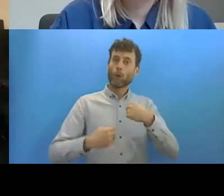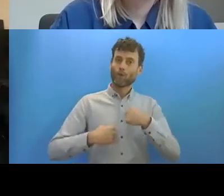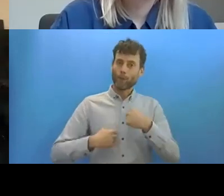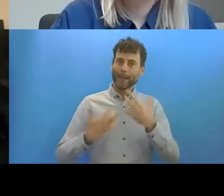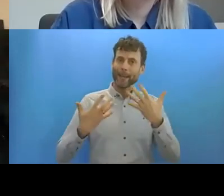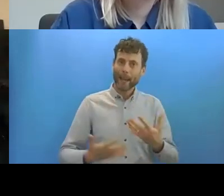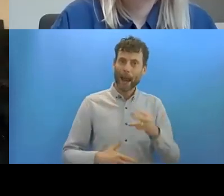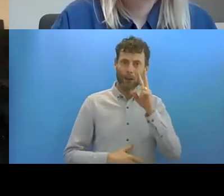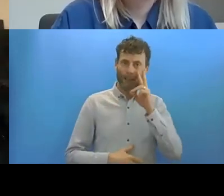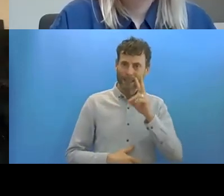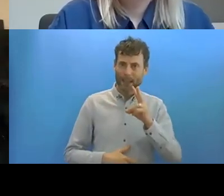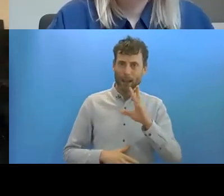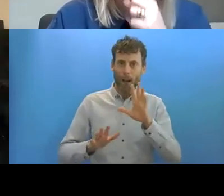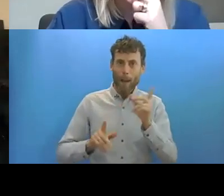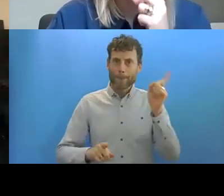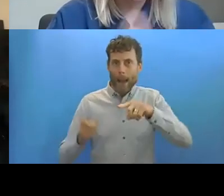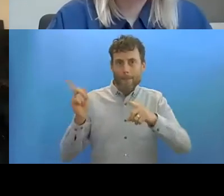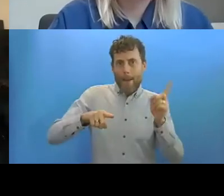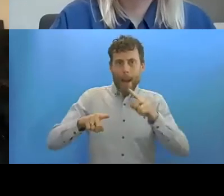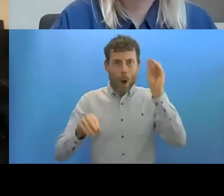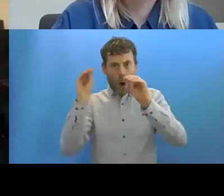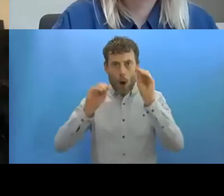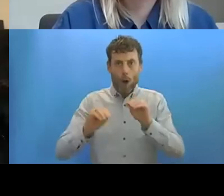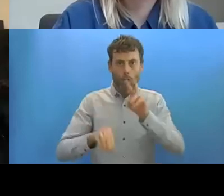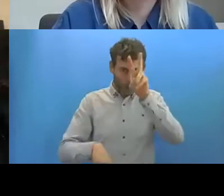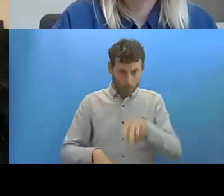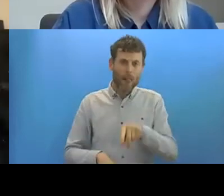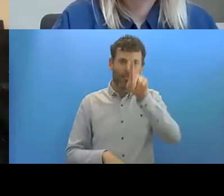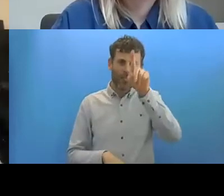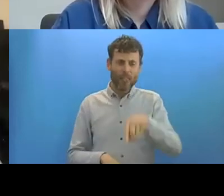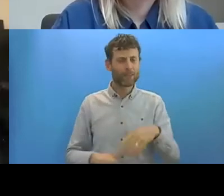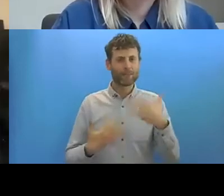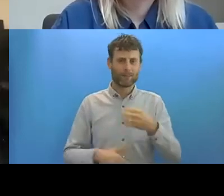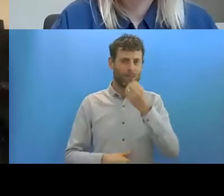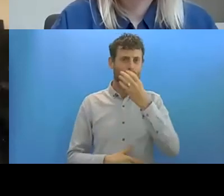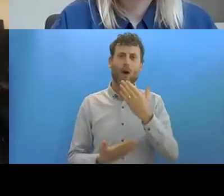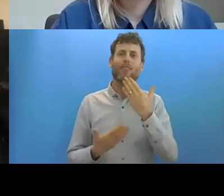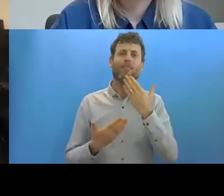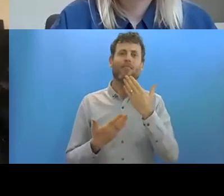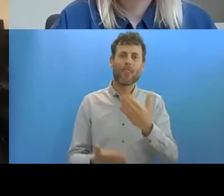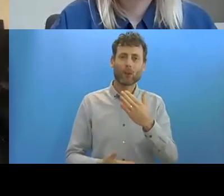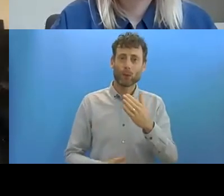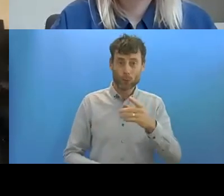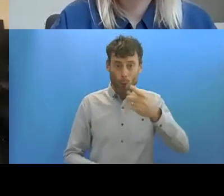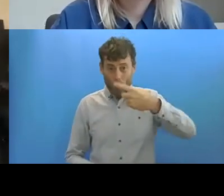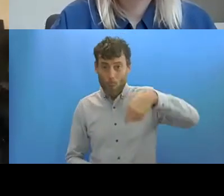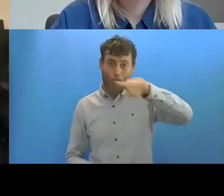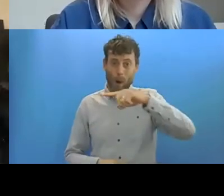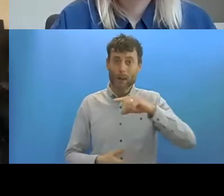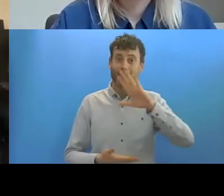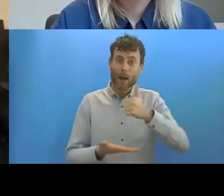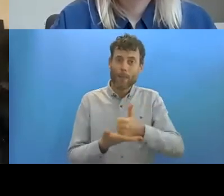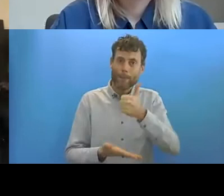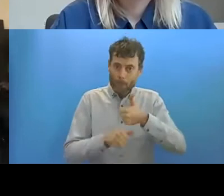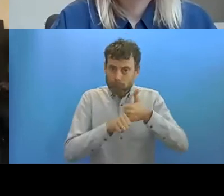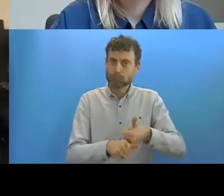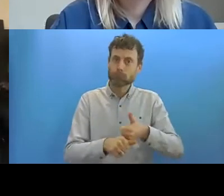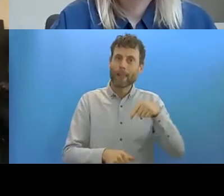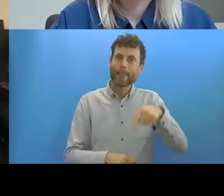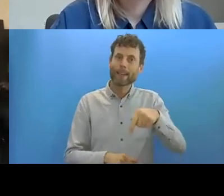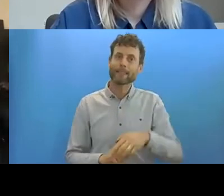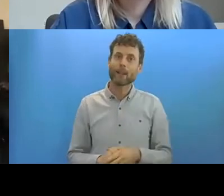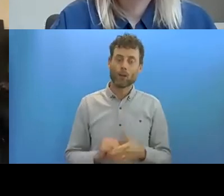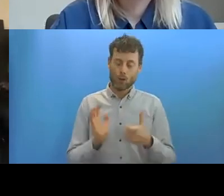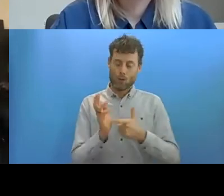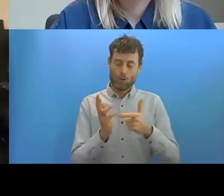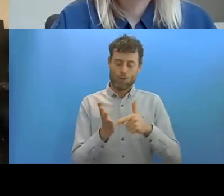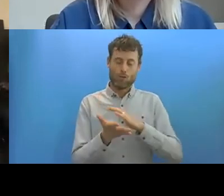or had just had to cancel things or pause things, so it's really exciting for me to just see everything together and it's - we've managed to pull this off. So thank you for